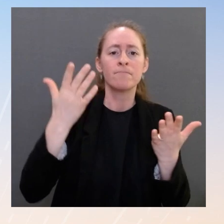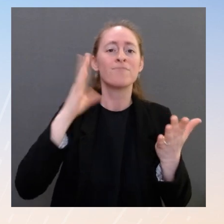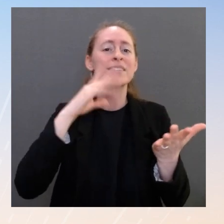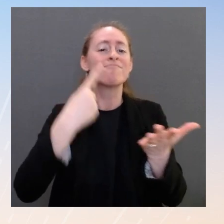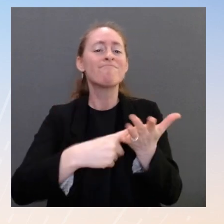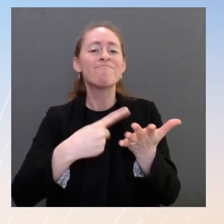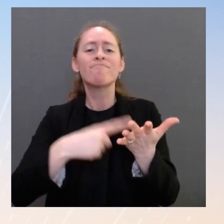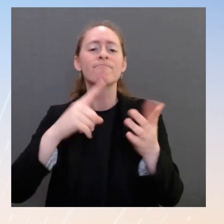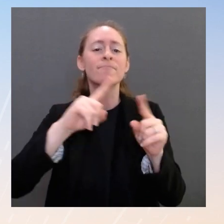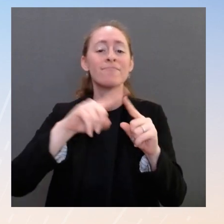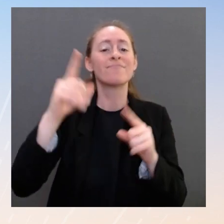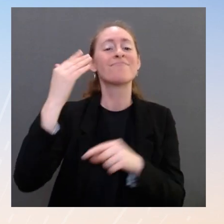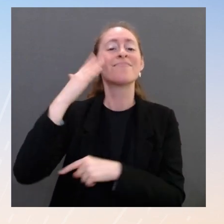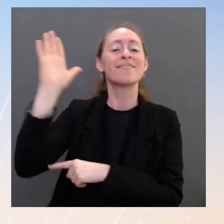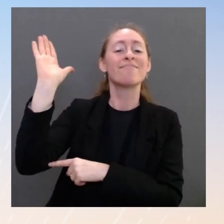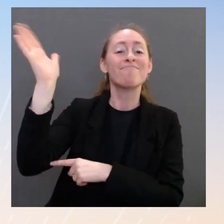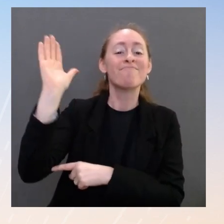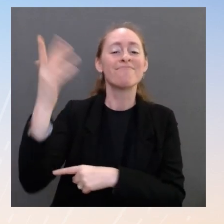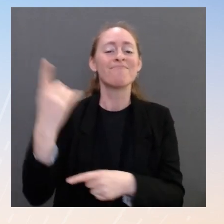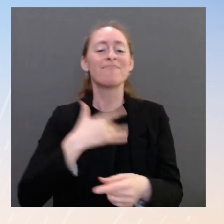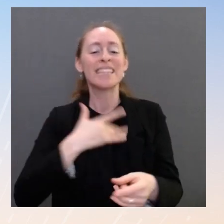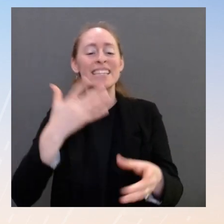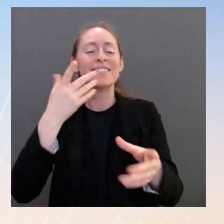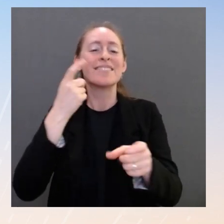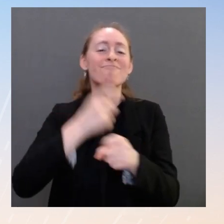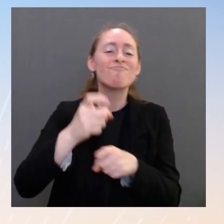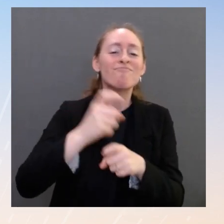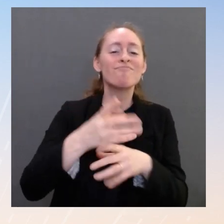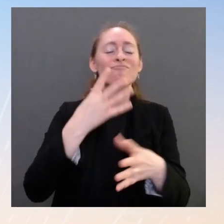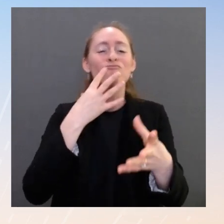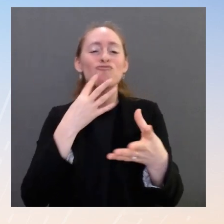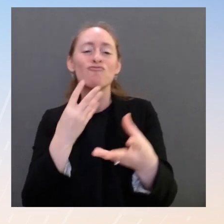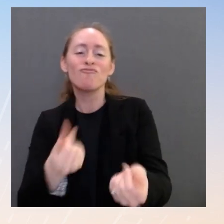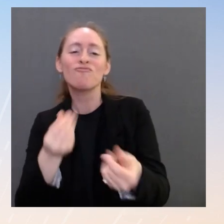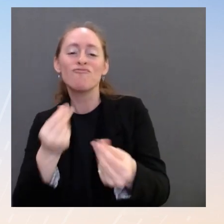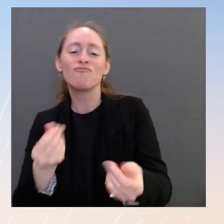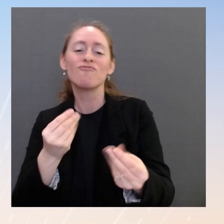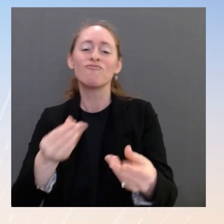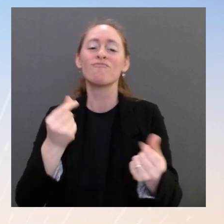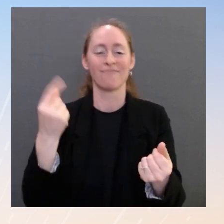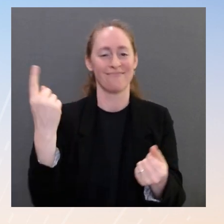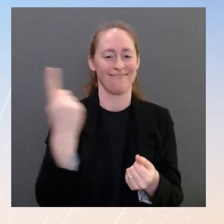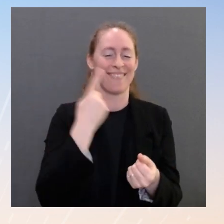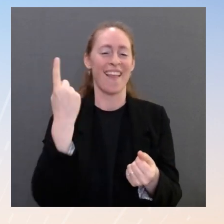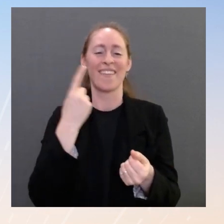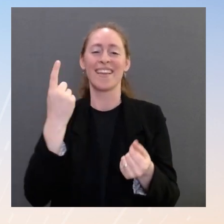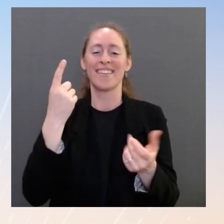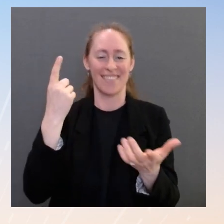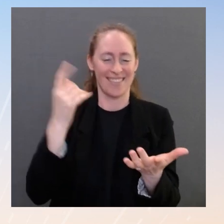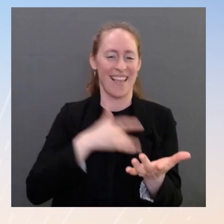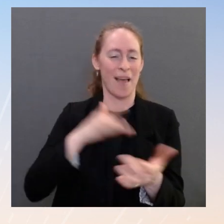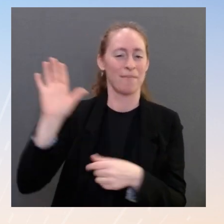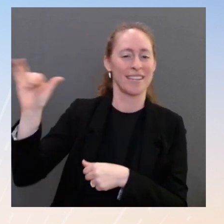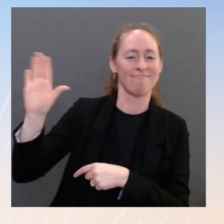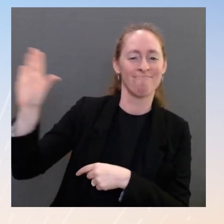where he will be "on the menu," as he likes to say, when Trevor Noah is speaking. So, you know, just like anything, it's a risk assessment and a decision